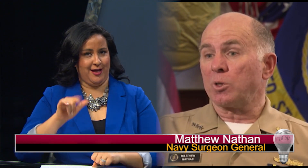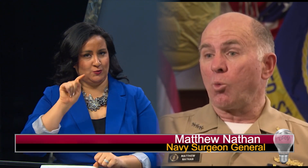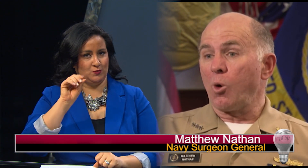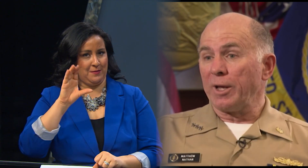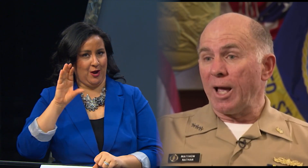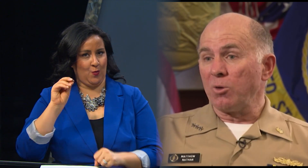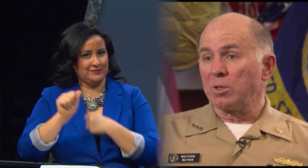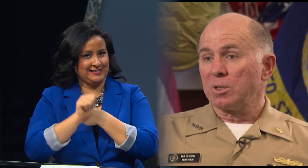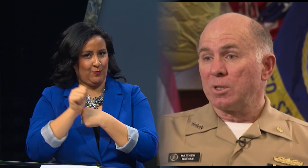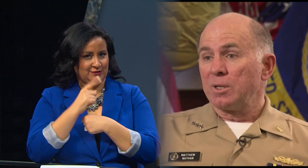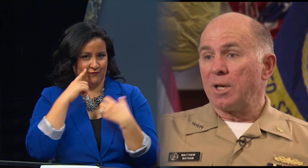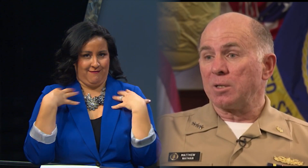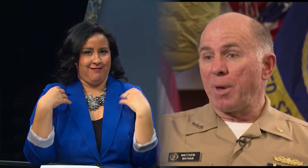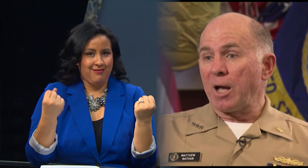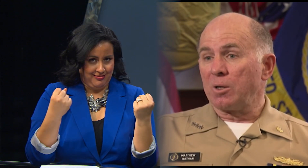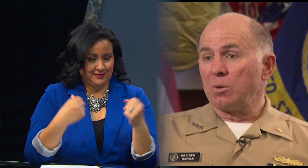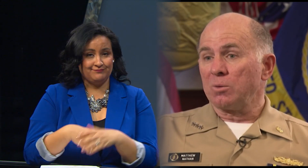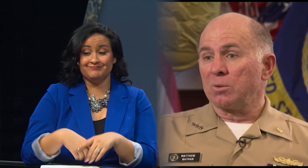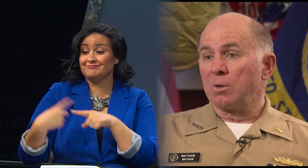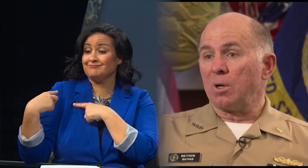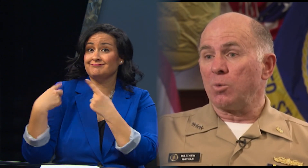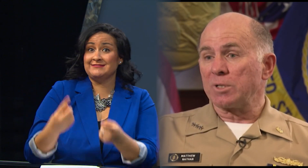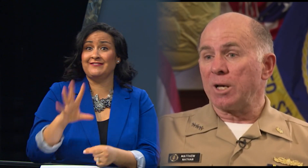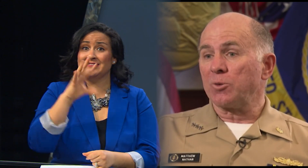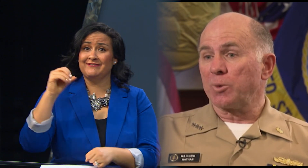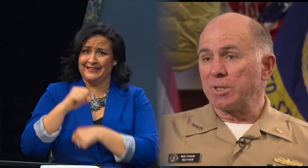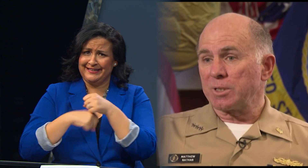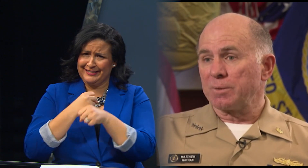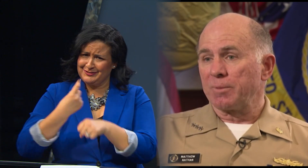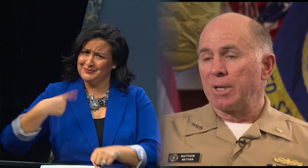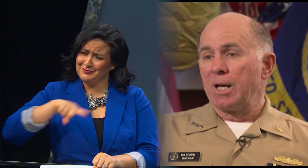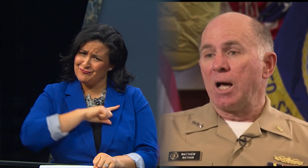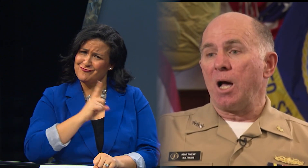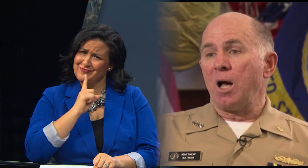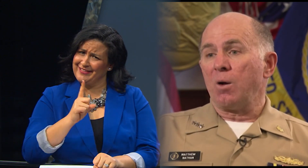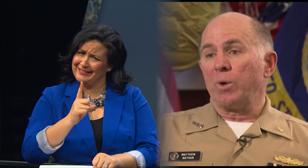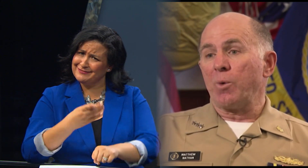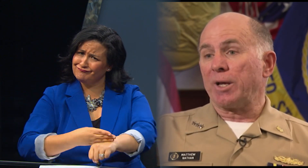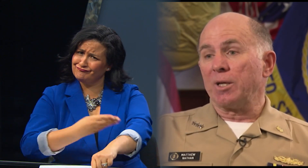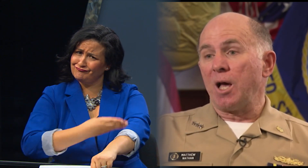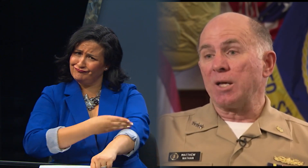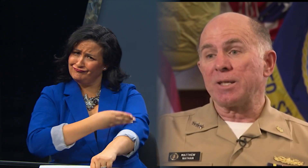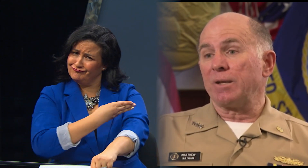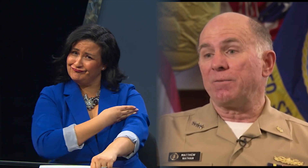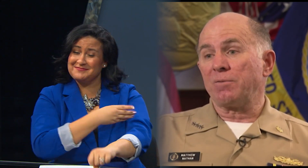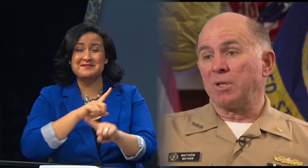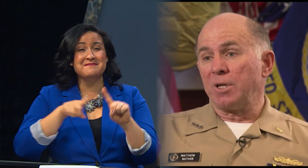PUT THE WARNING OUT THAT TOBACCO WAS A HEALTH RISK. WE RECOGNIZE THAT IN 50 YEARS